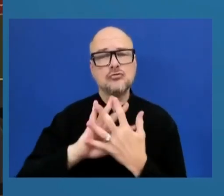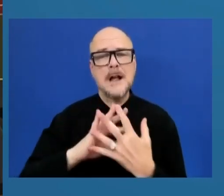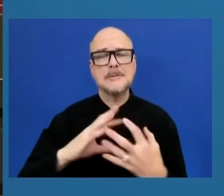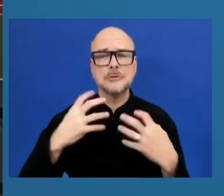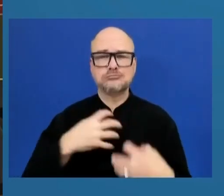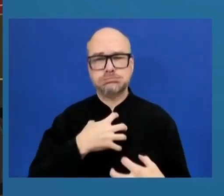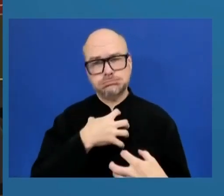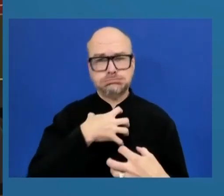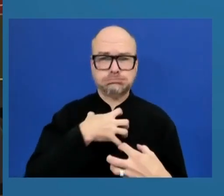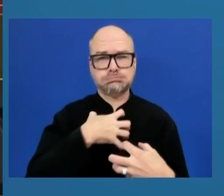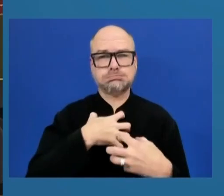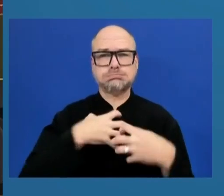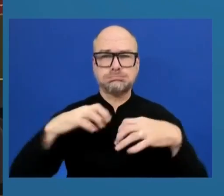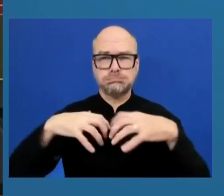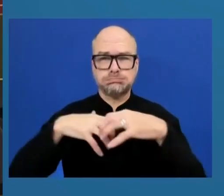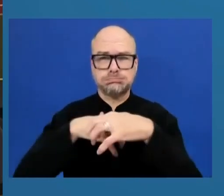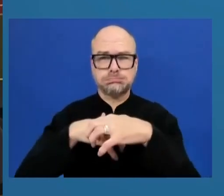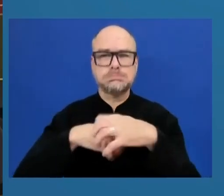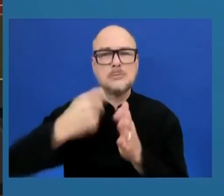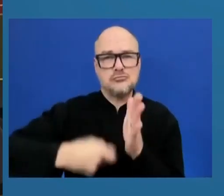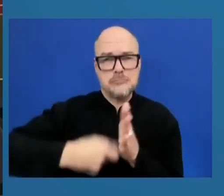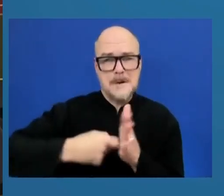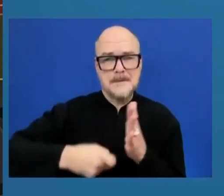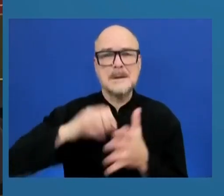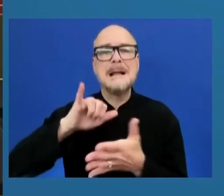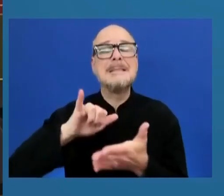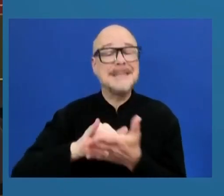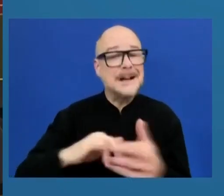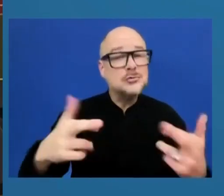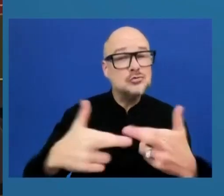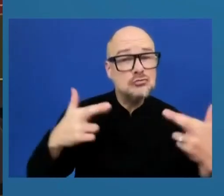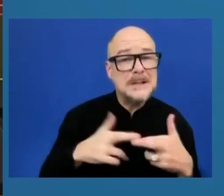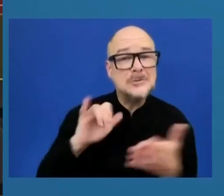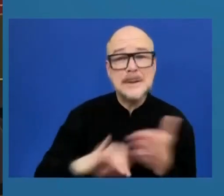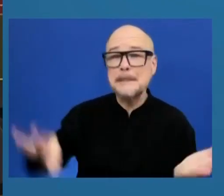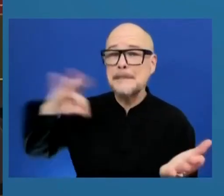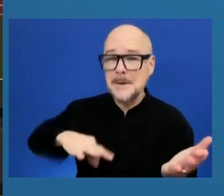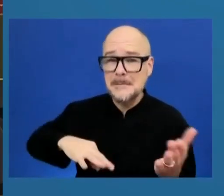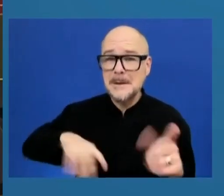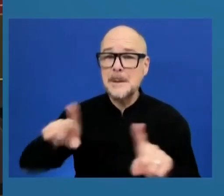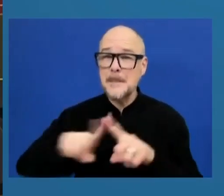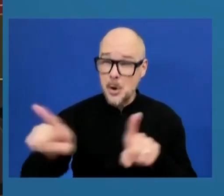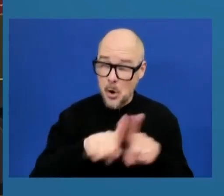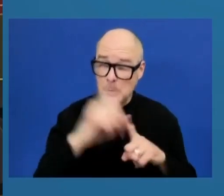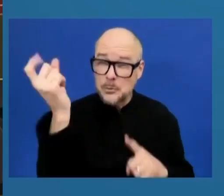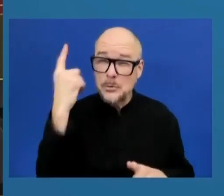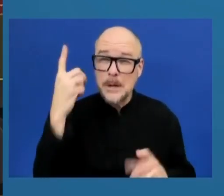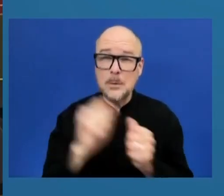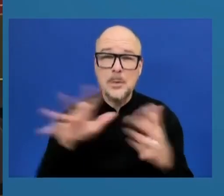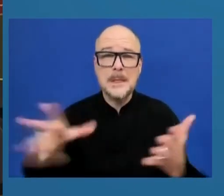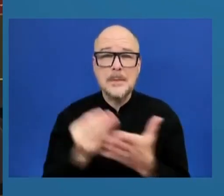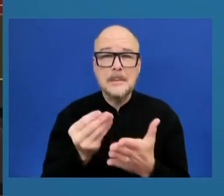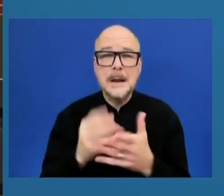By public transit, so that's a region that benefits but also understands that without this money, without those investments and,